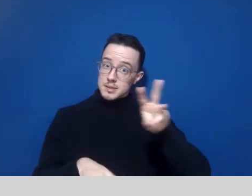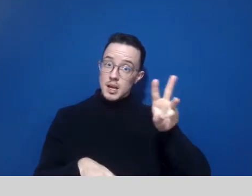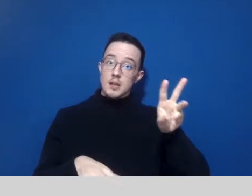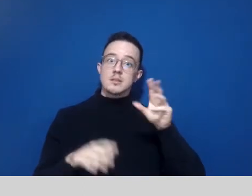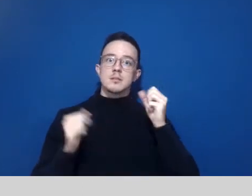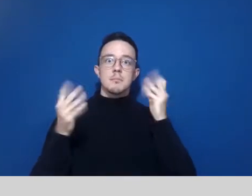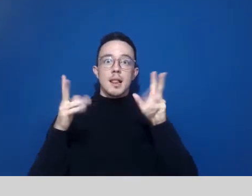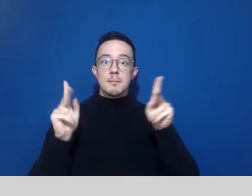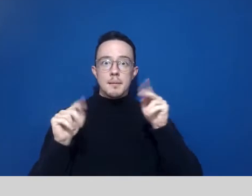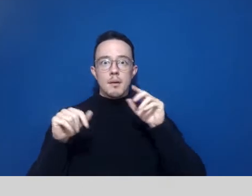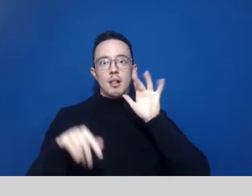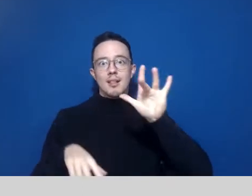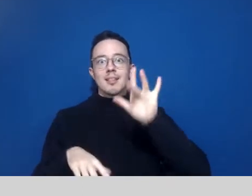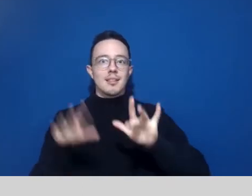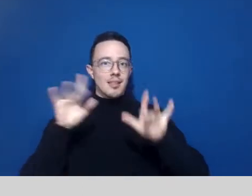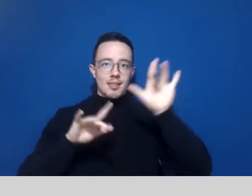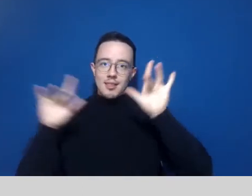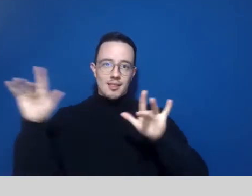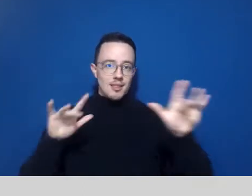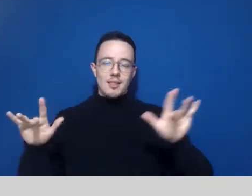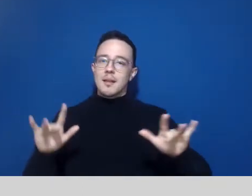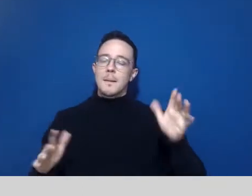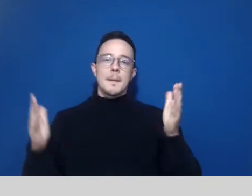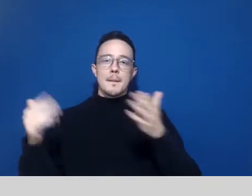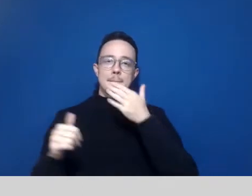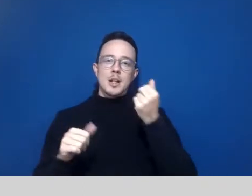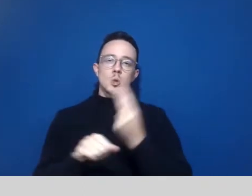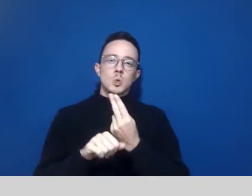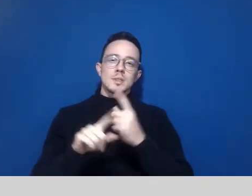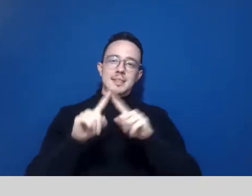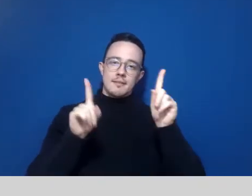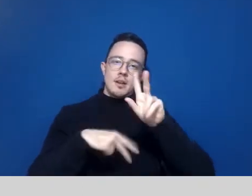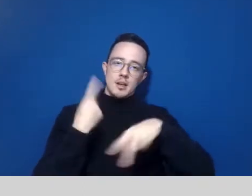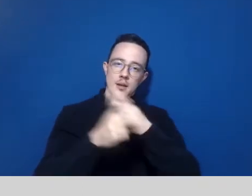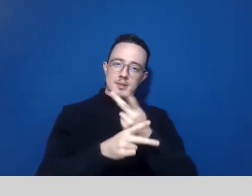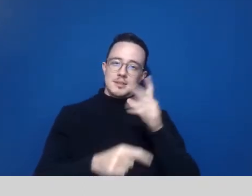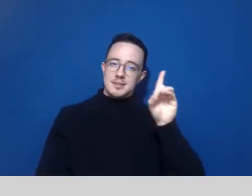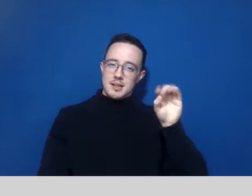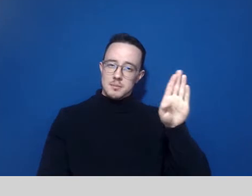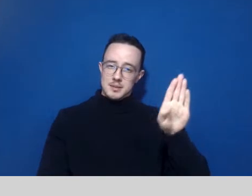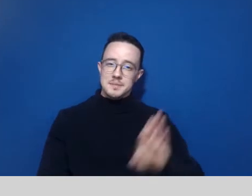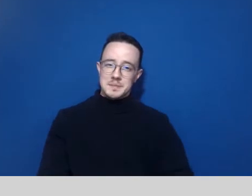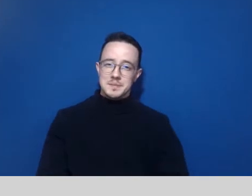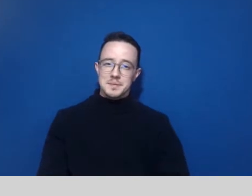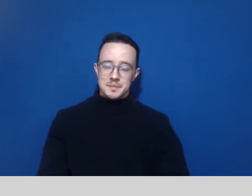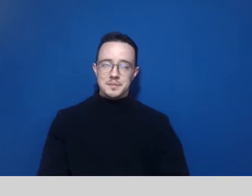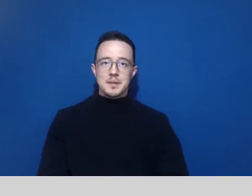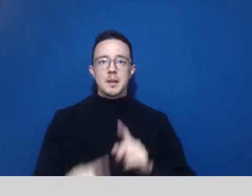you're better off with something like MySQL or Postgres. But I realised that I have a whole bunch